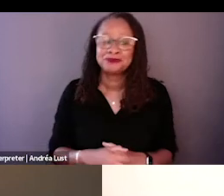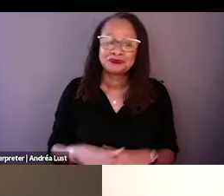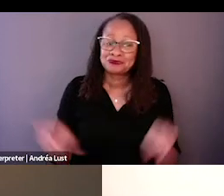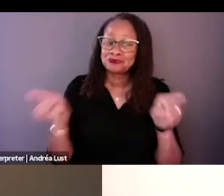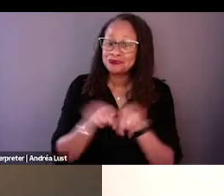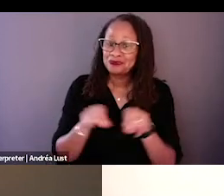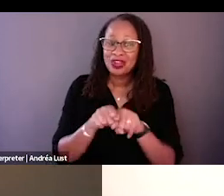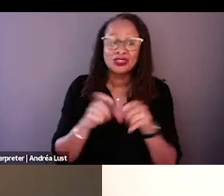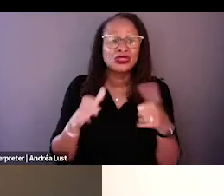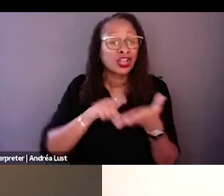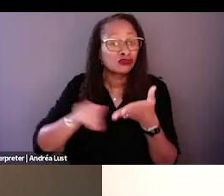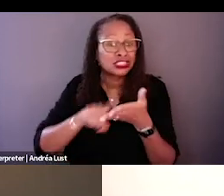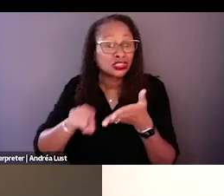details and so on.